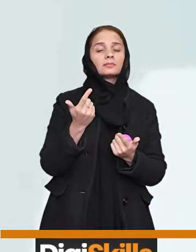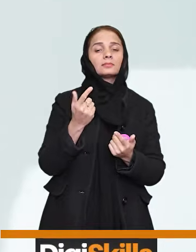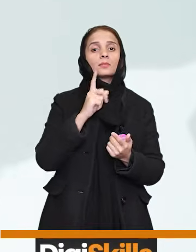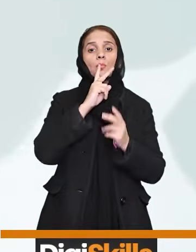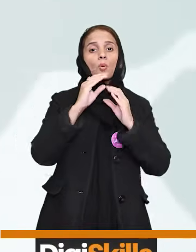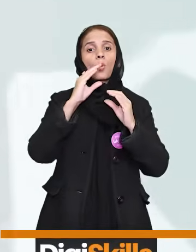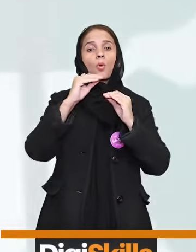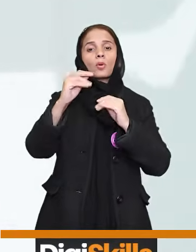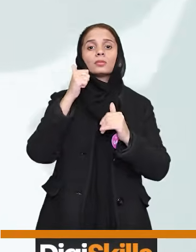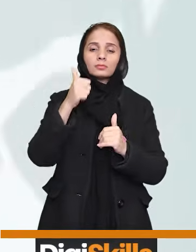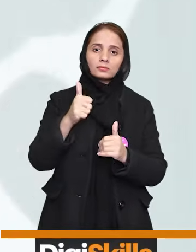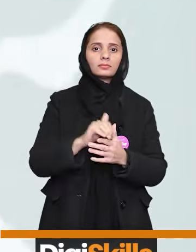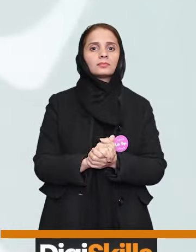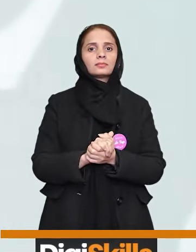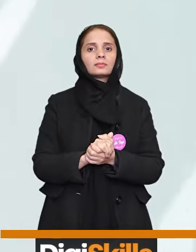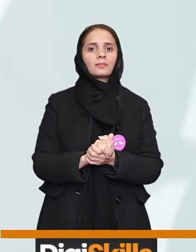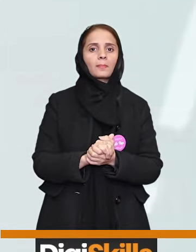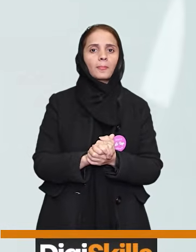the word or a commitment you make to them.